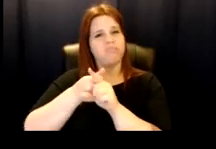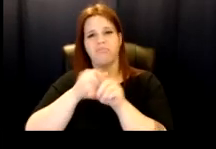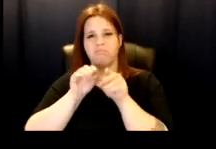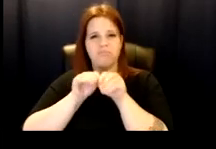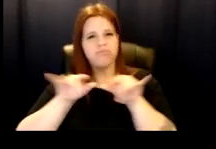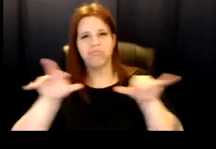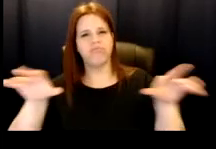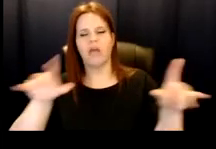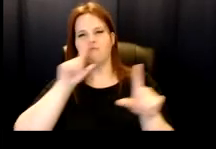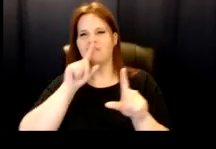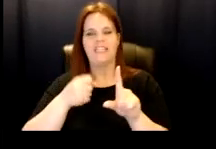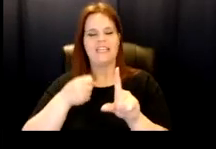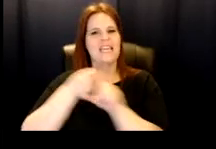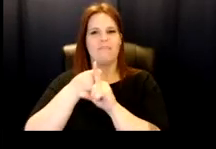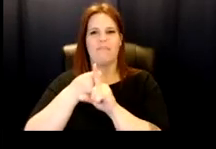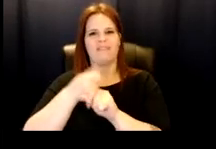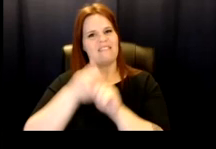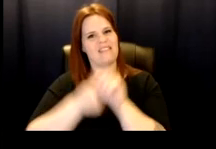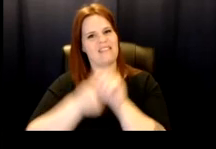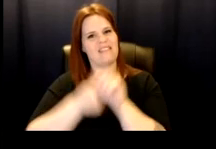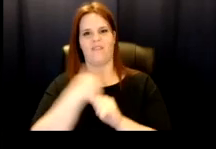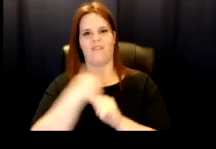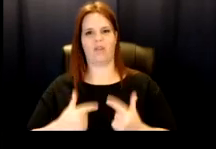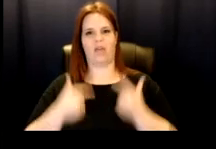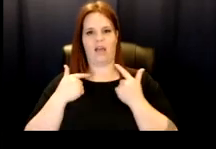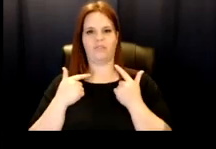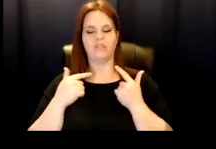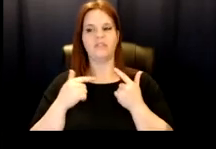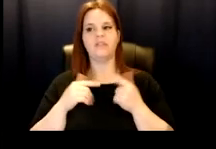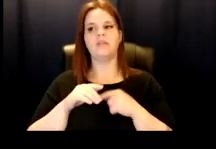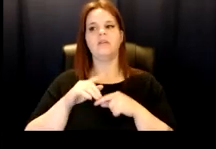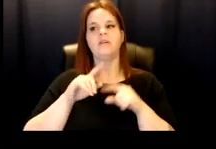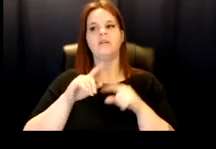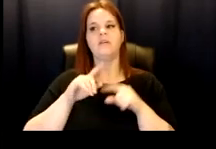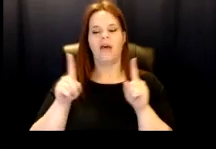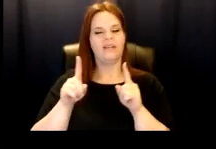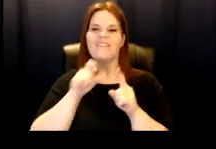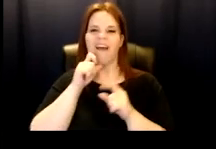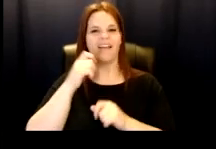every one of our lives. But its impact has not felt by everyone in the same way. For